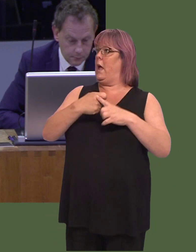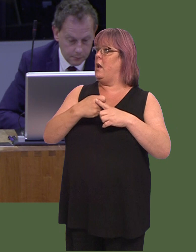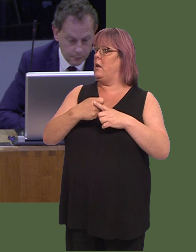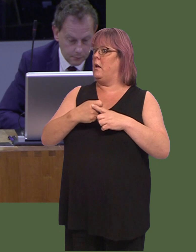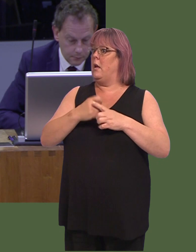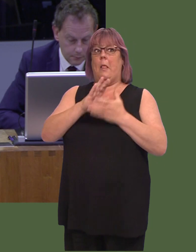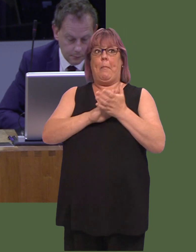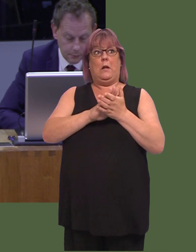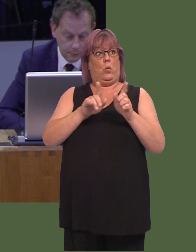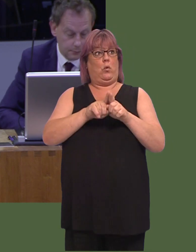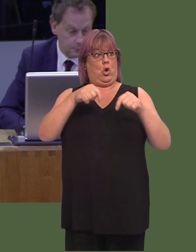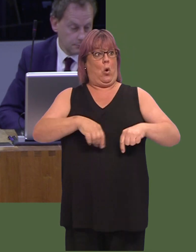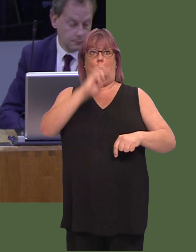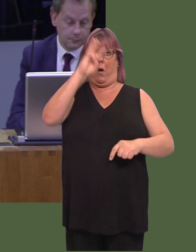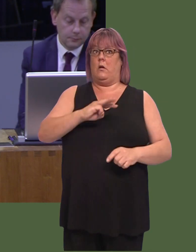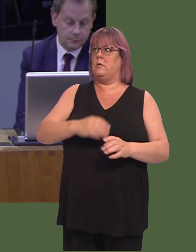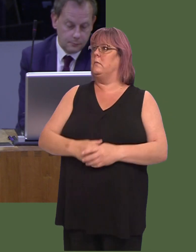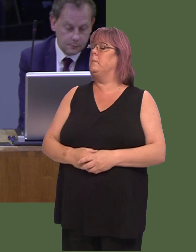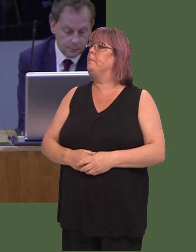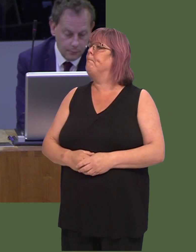the UK, which means here in Wales.